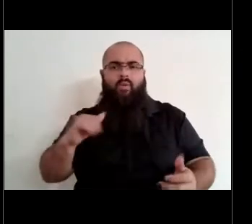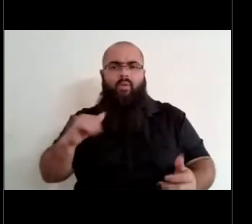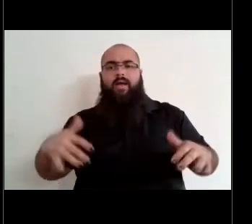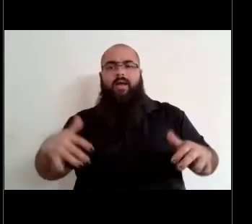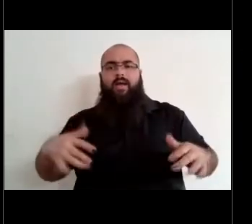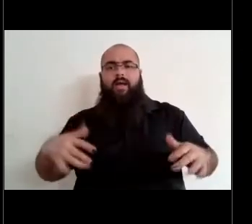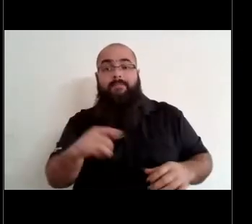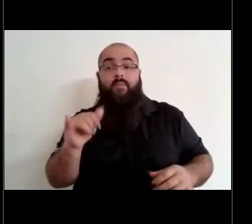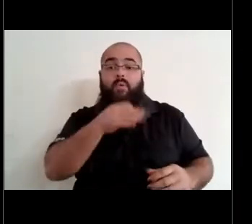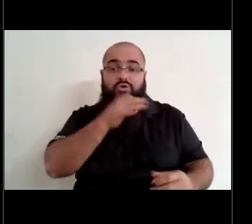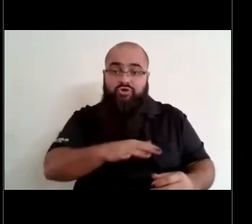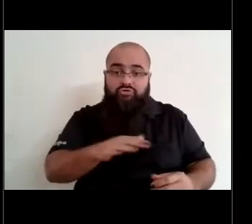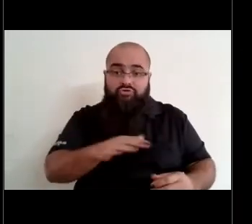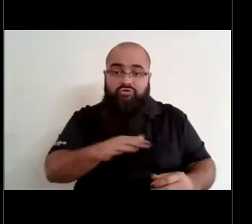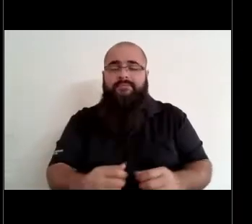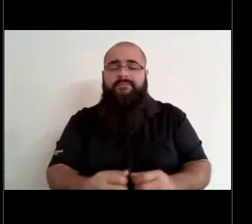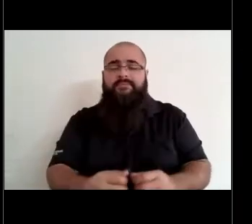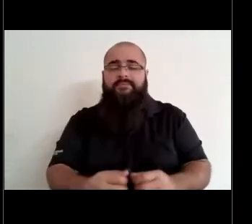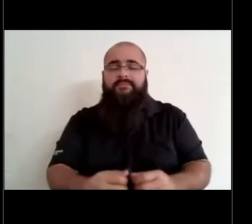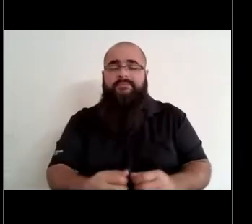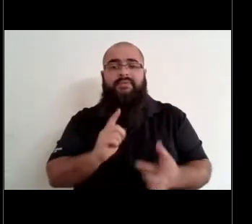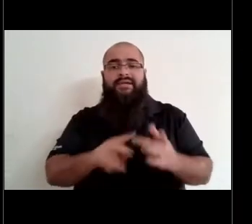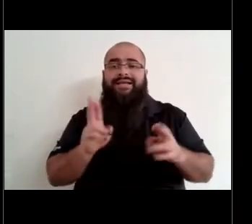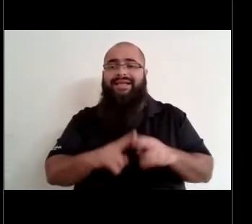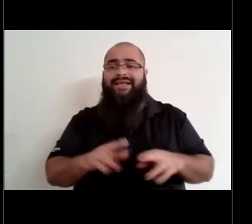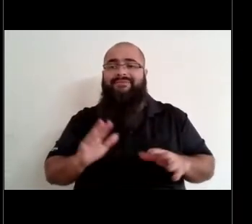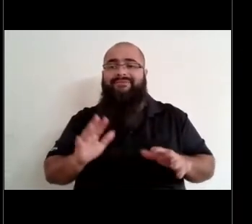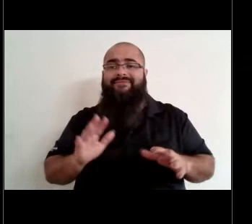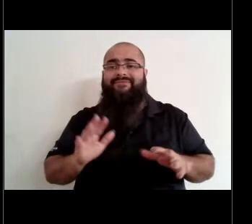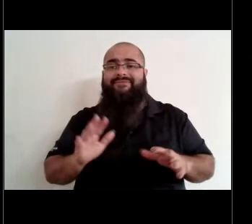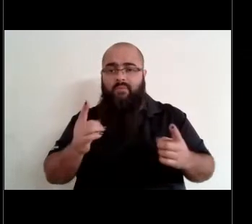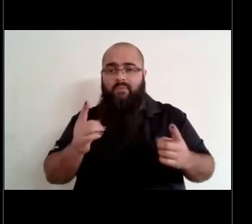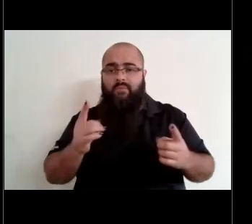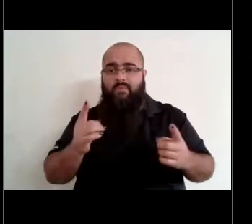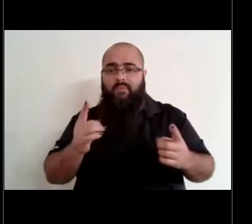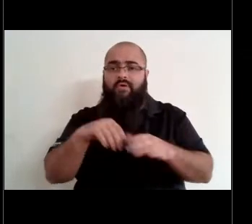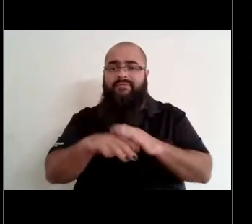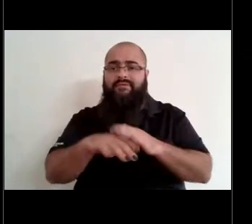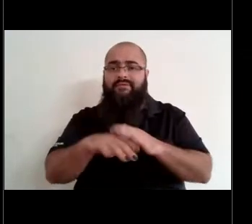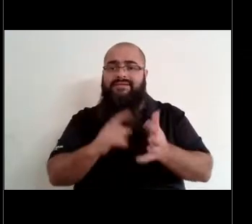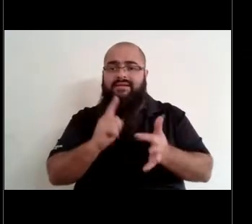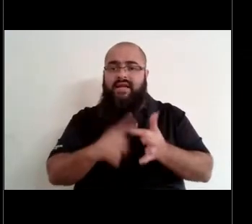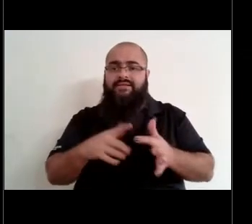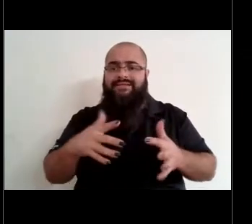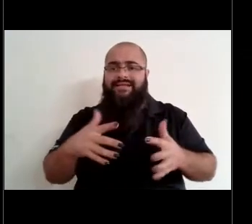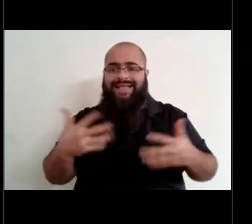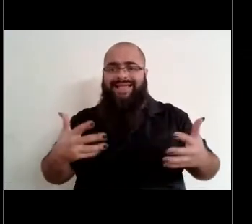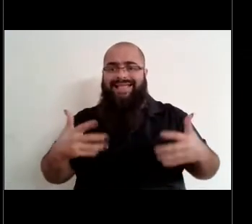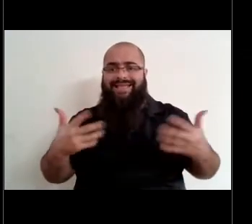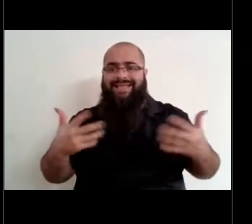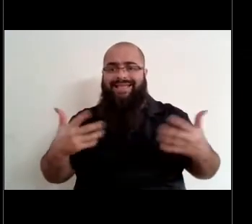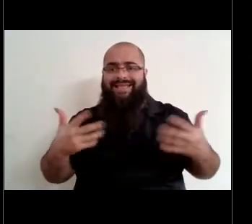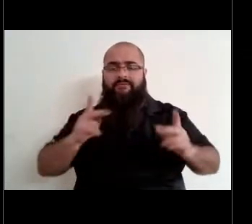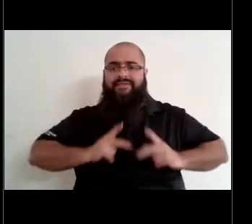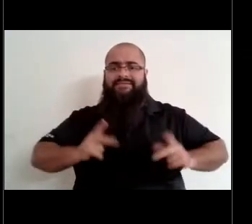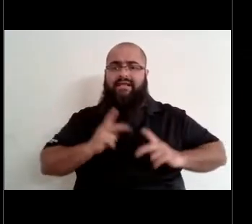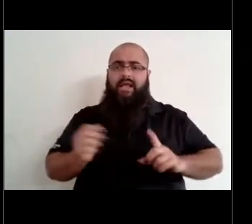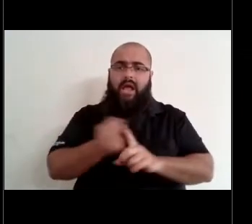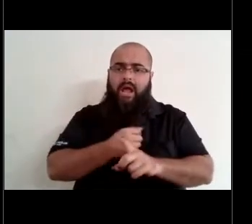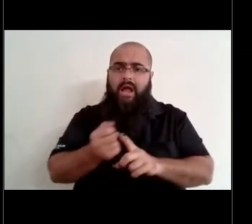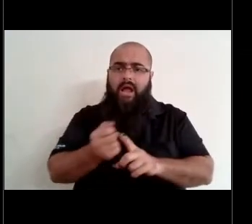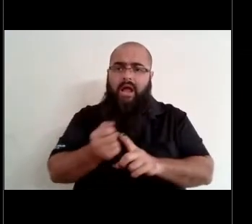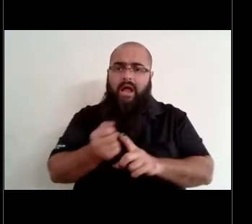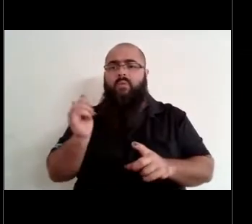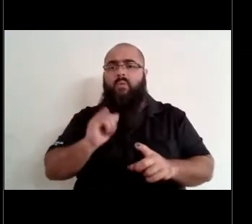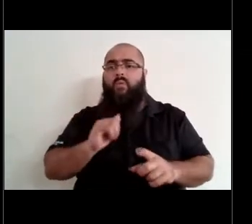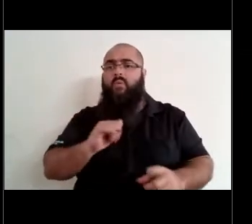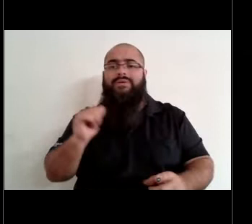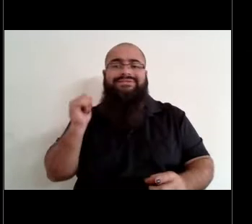They don't provide ongoing case management or clinical or forensic assessment reports.